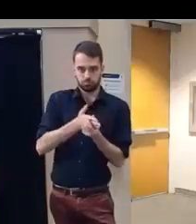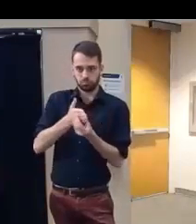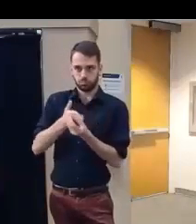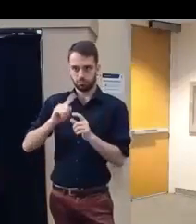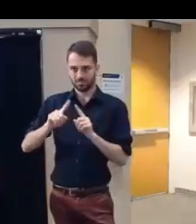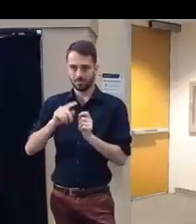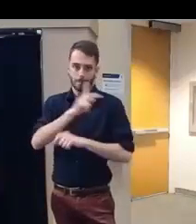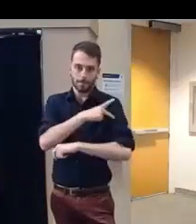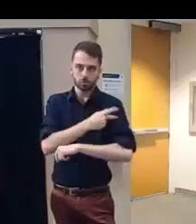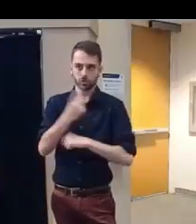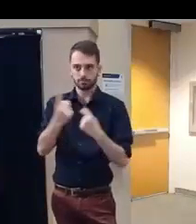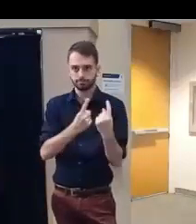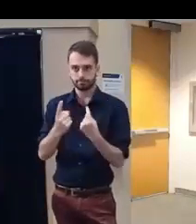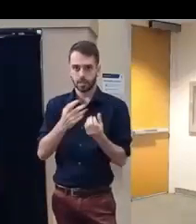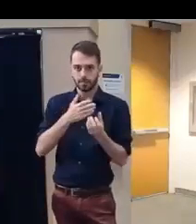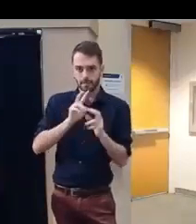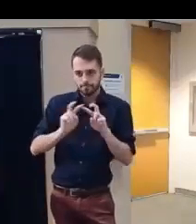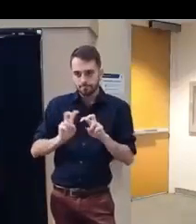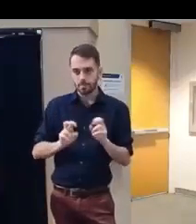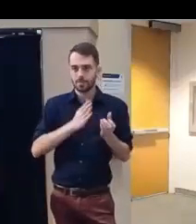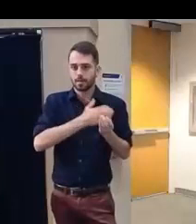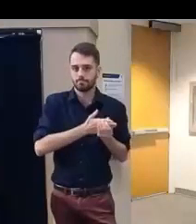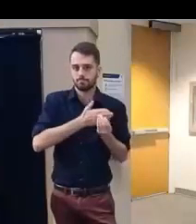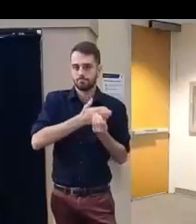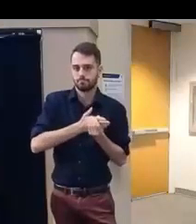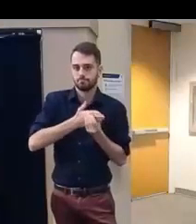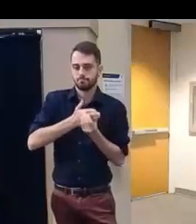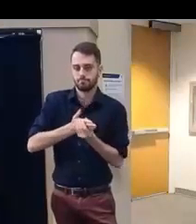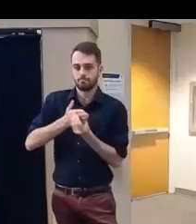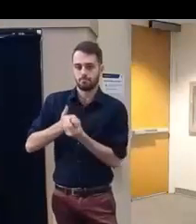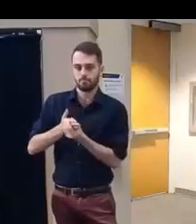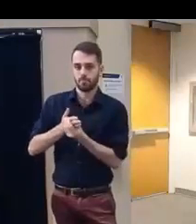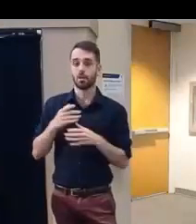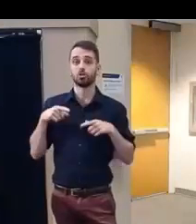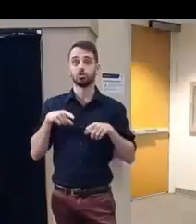uh the trainee is learning how to listen to what this team has written in the medical